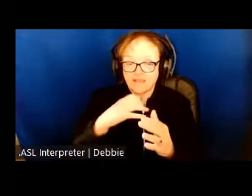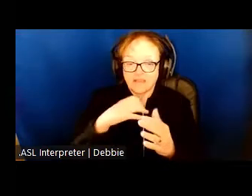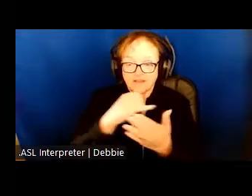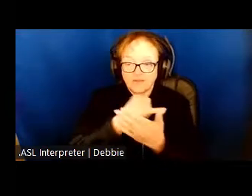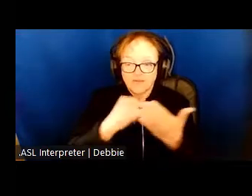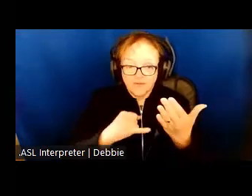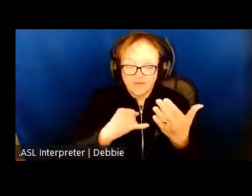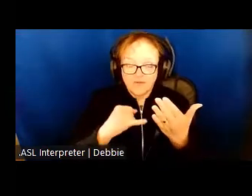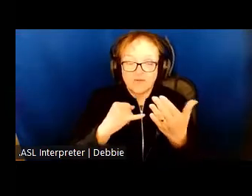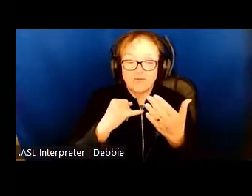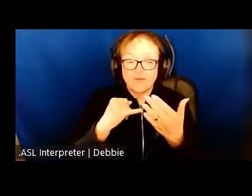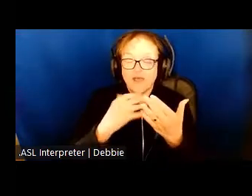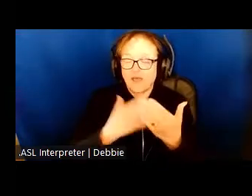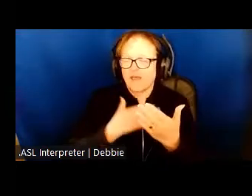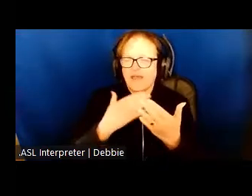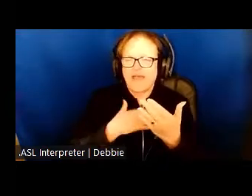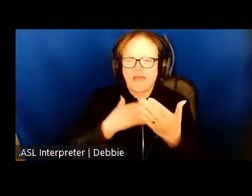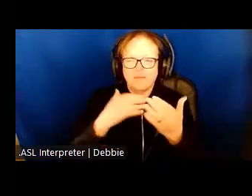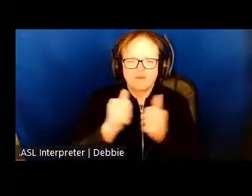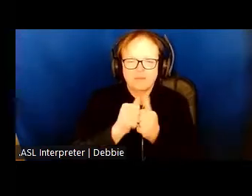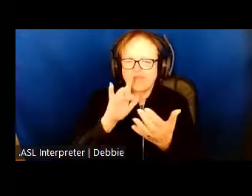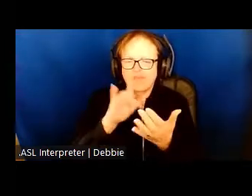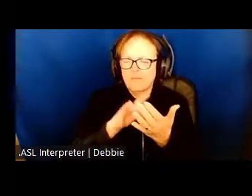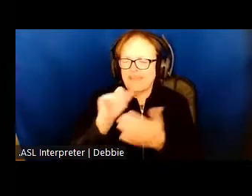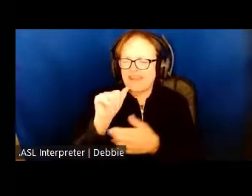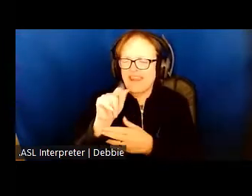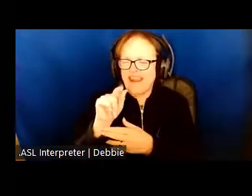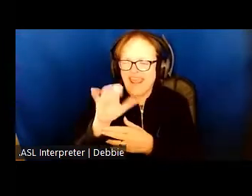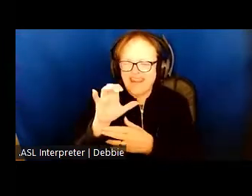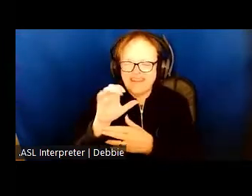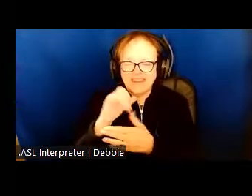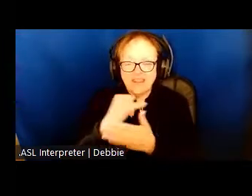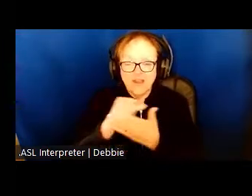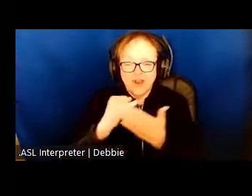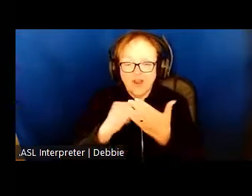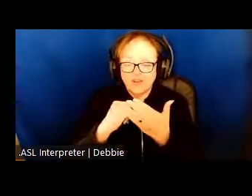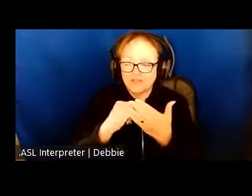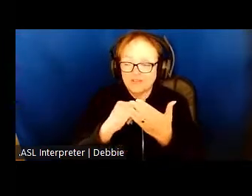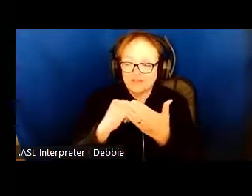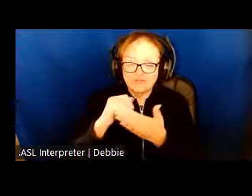at Mid Atlantic Arts to offer this application assistance webinar. I’d like to take just